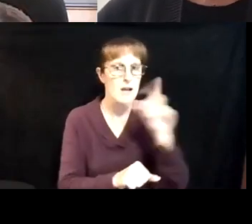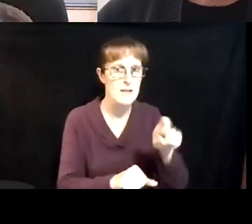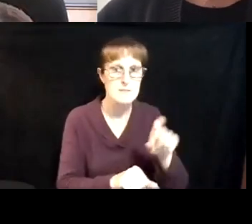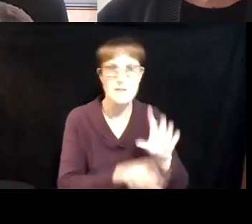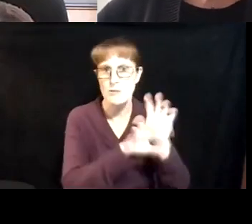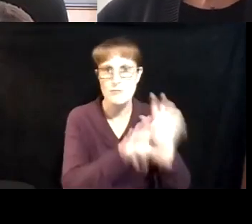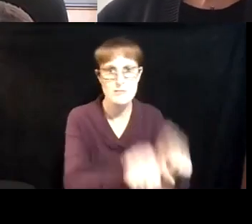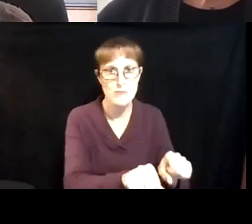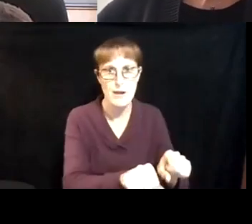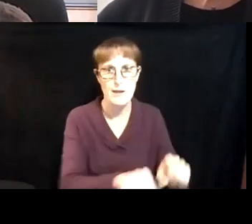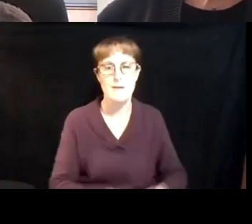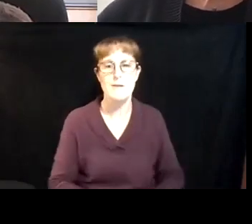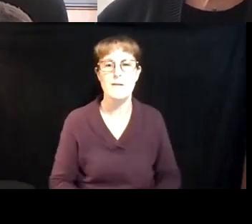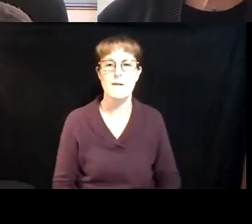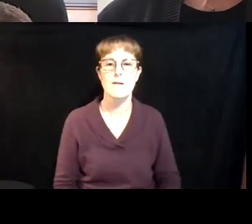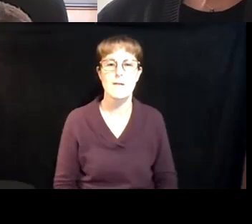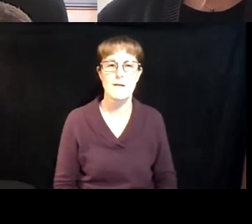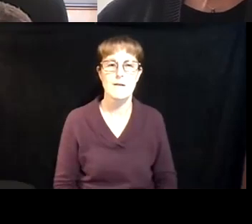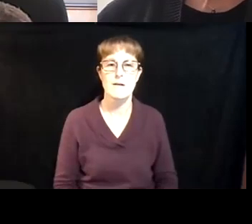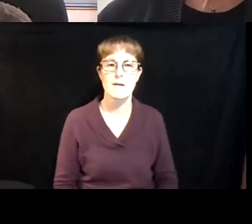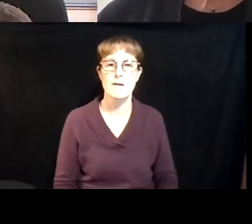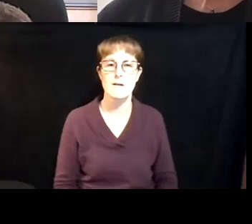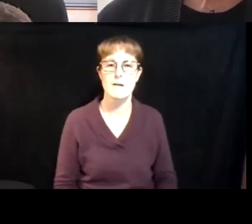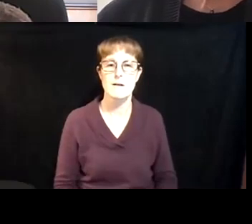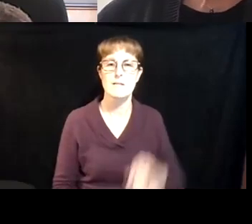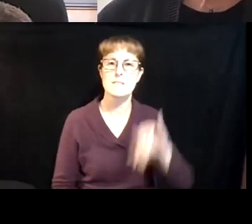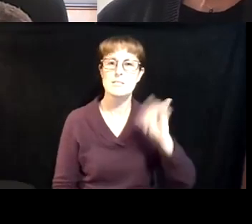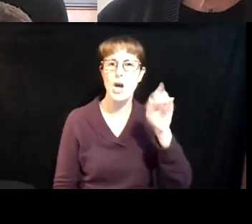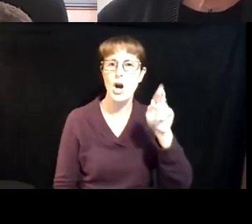But then JRC would have us believe that there are